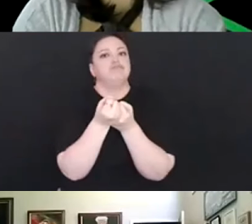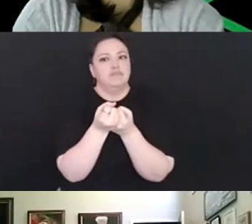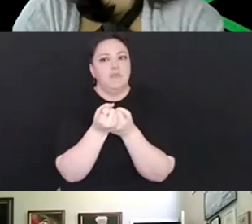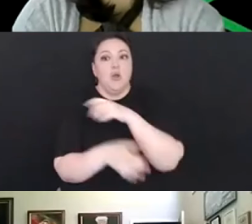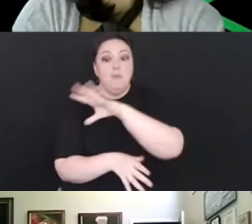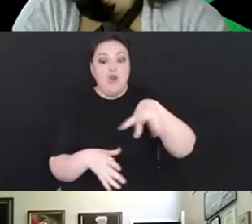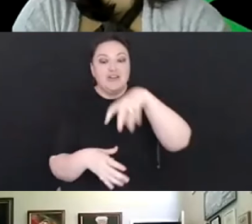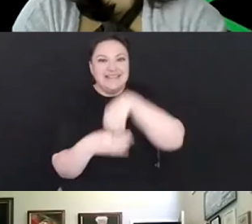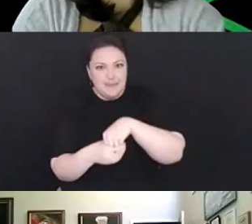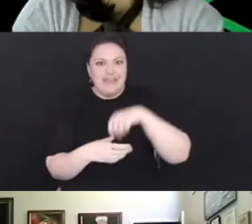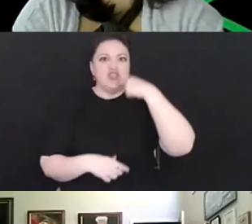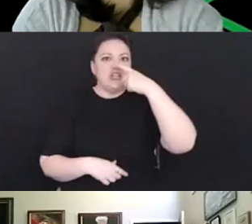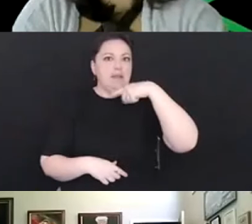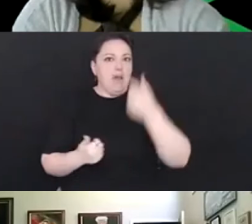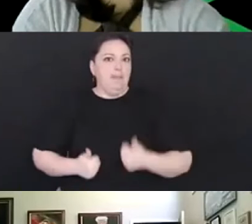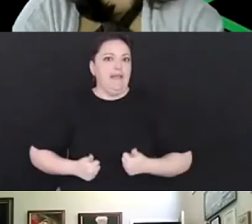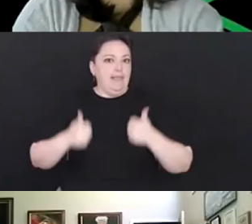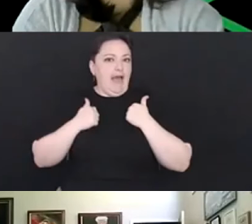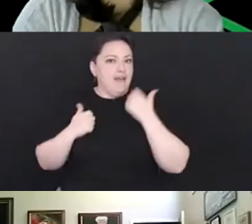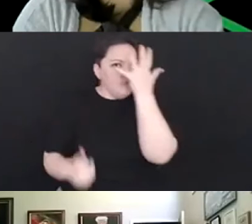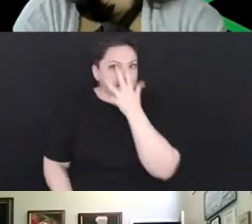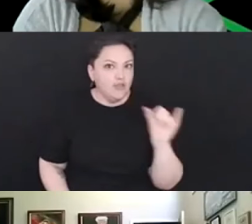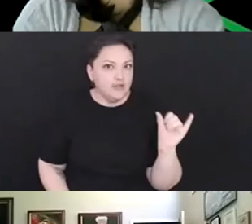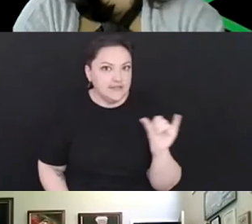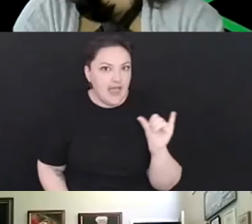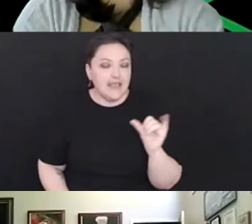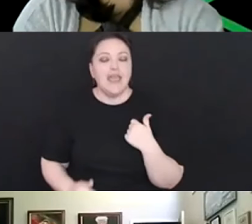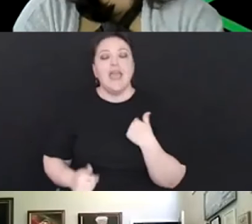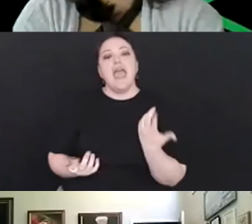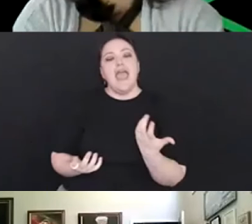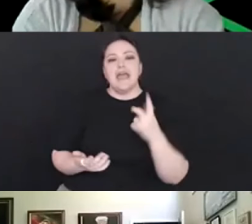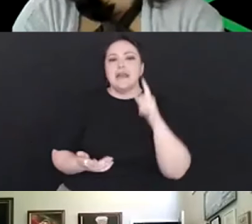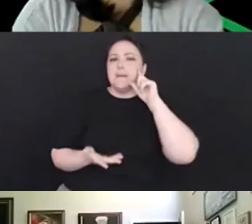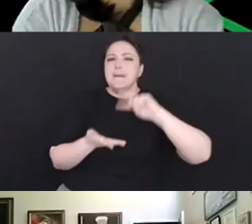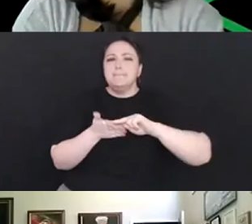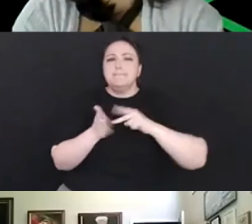life is and what meaningful access looks like.